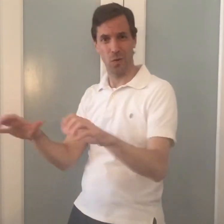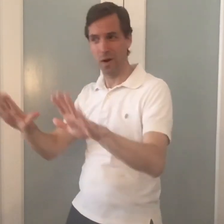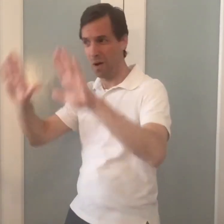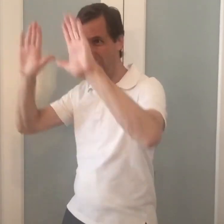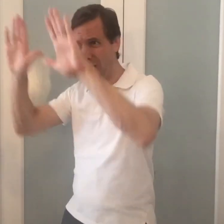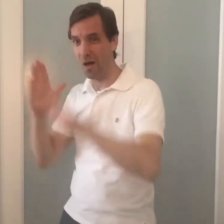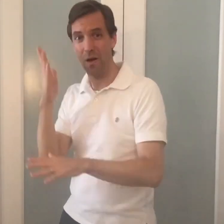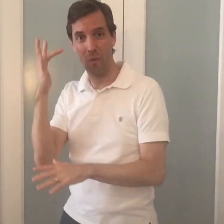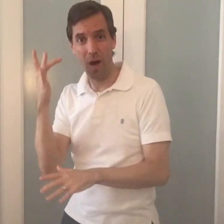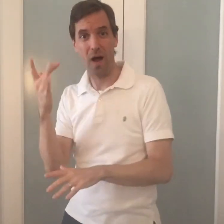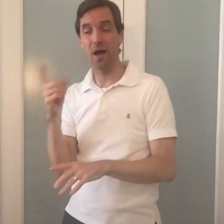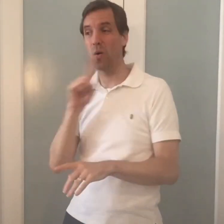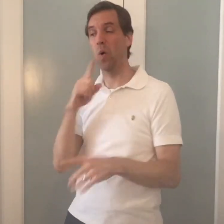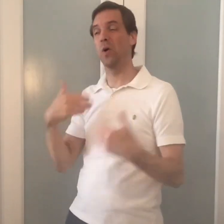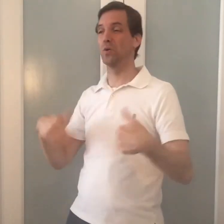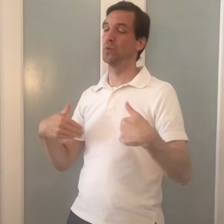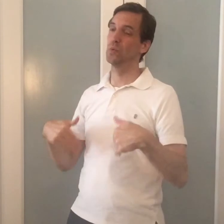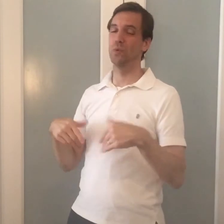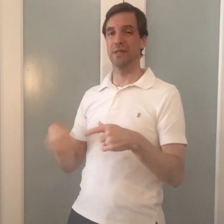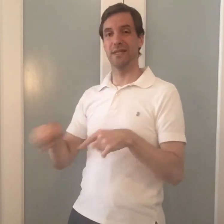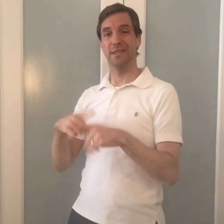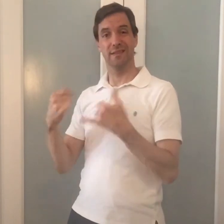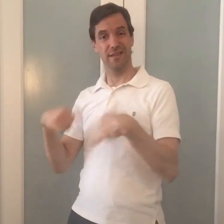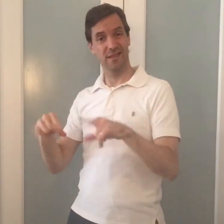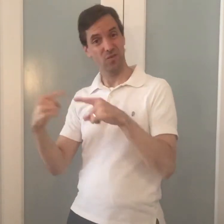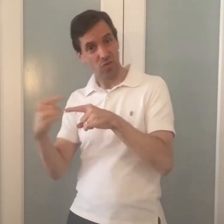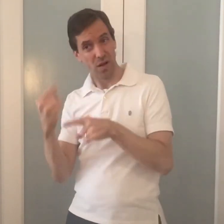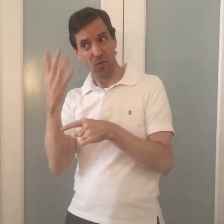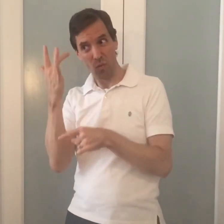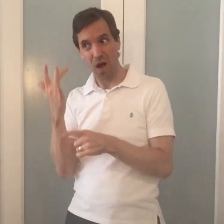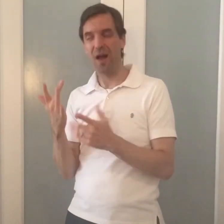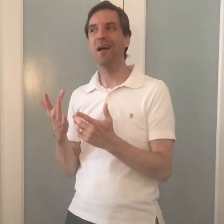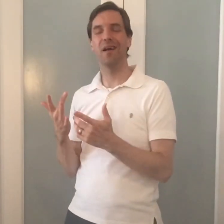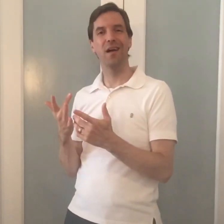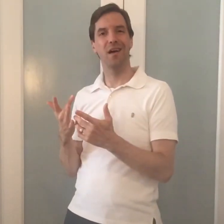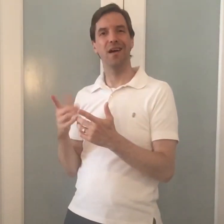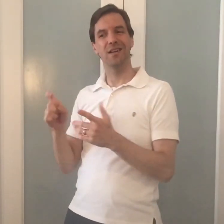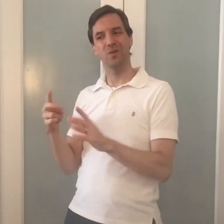the children in a particular state are doing great, or maybe why children in another state